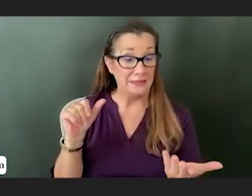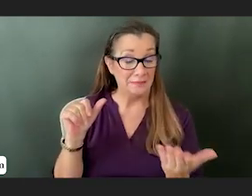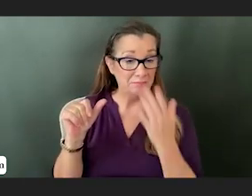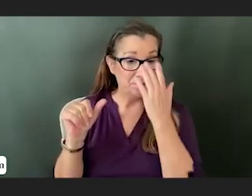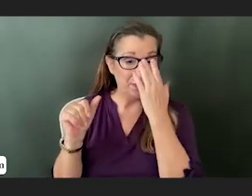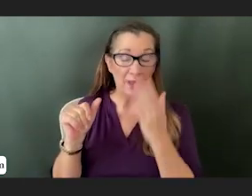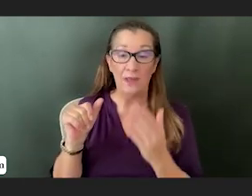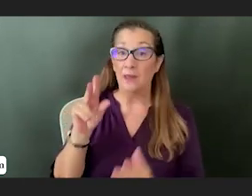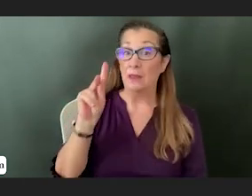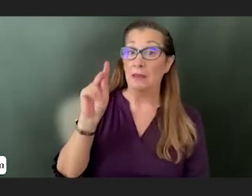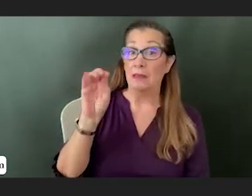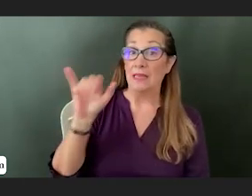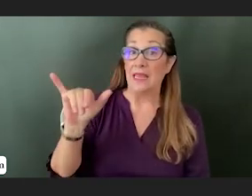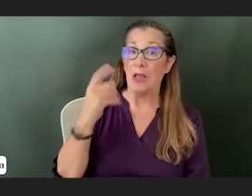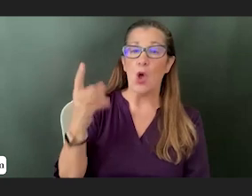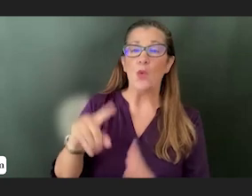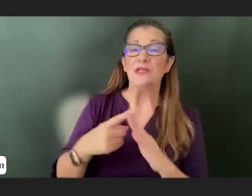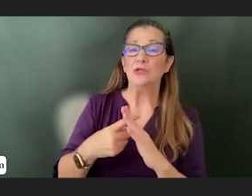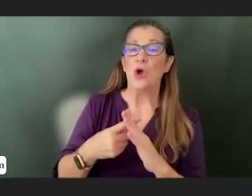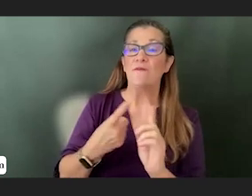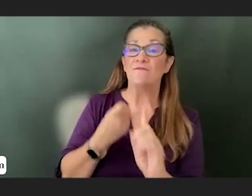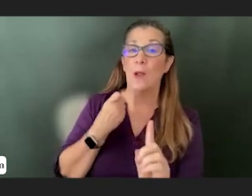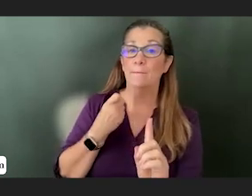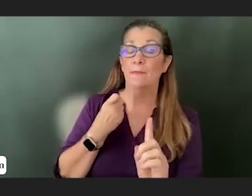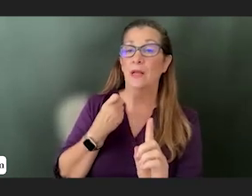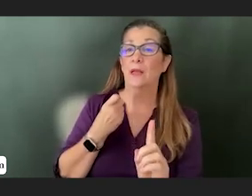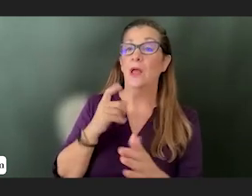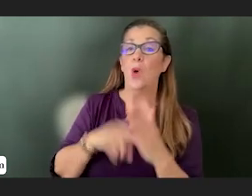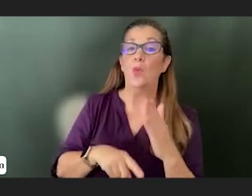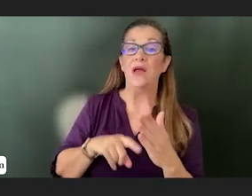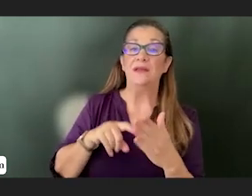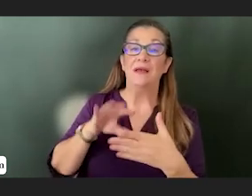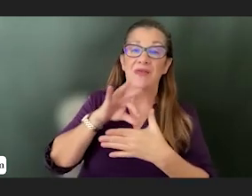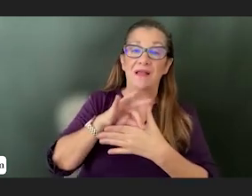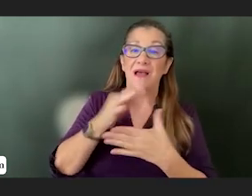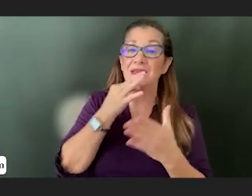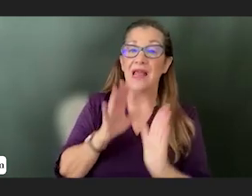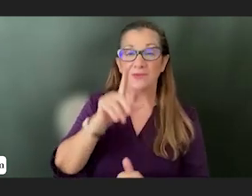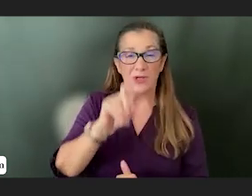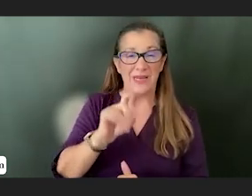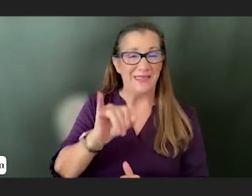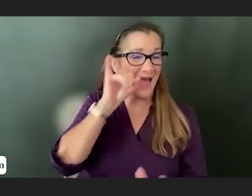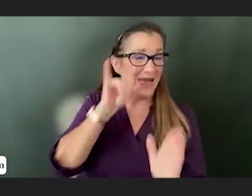The key. You always start from what the content expert needs that image to communicate.